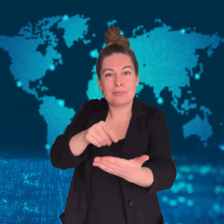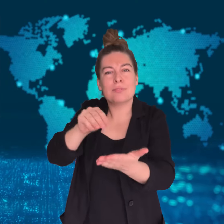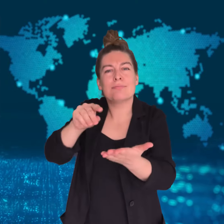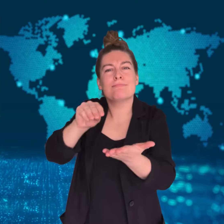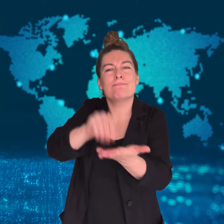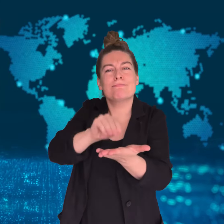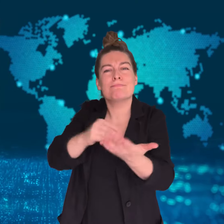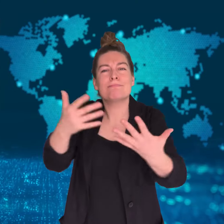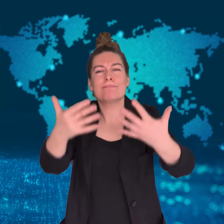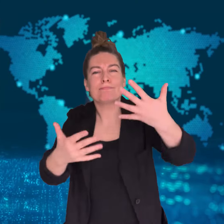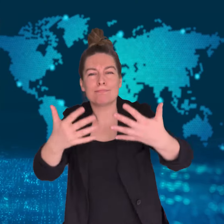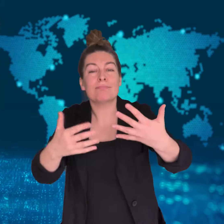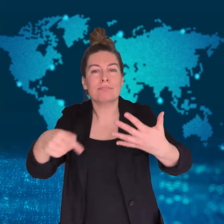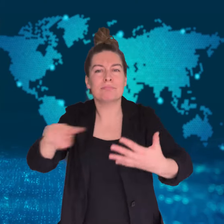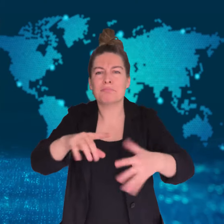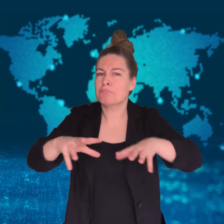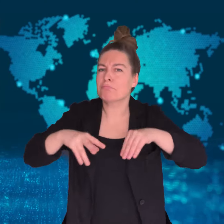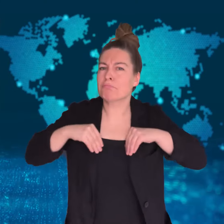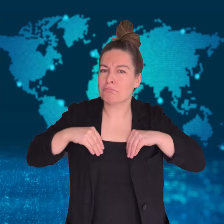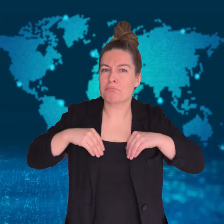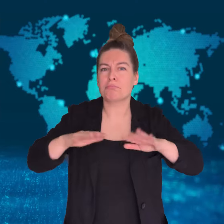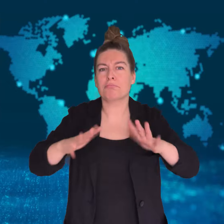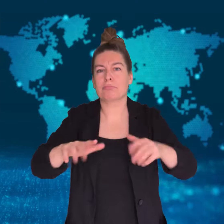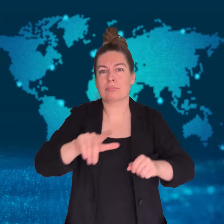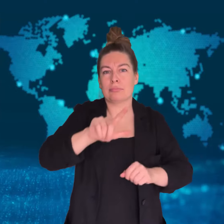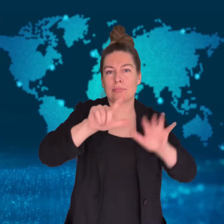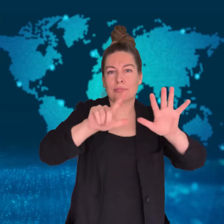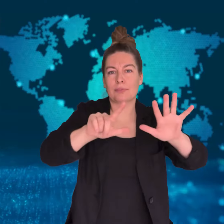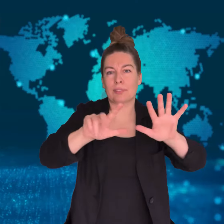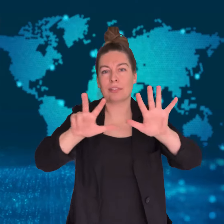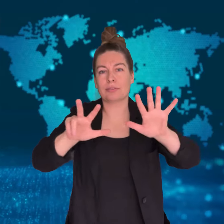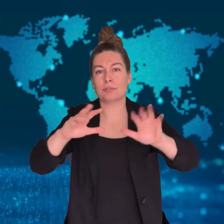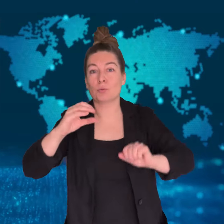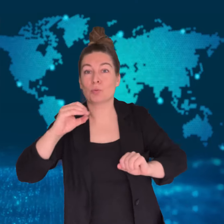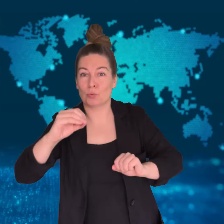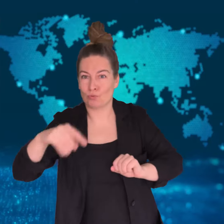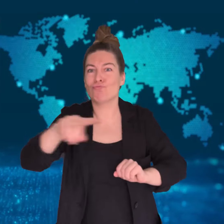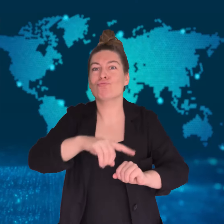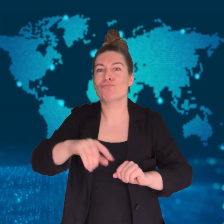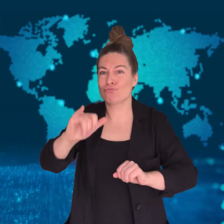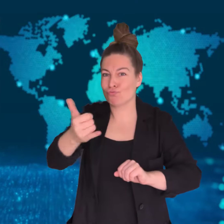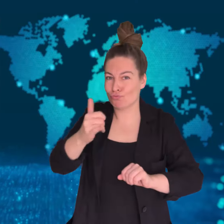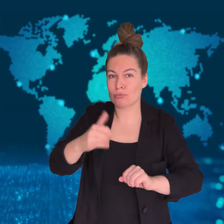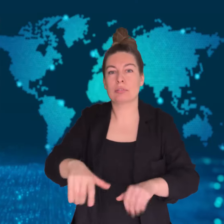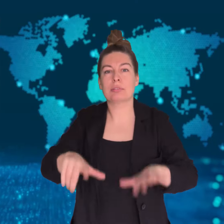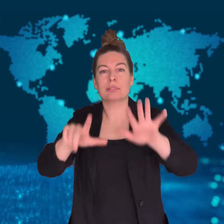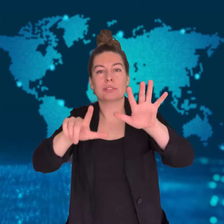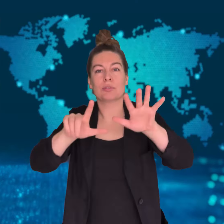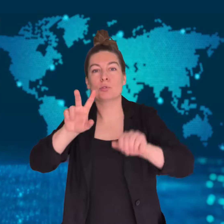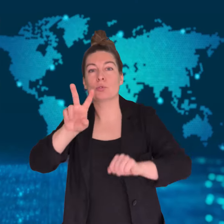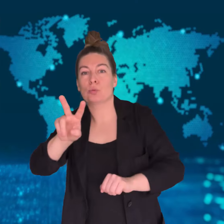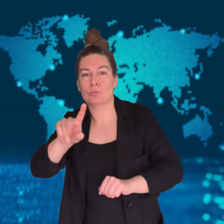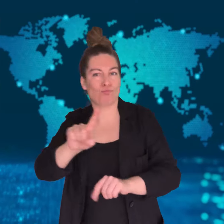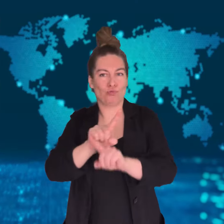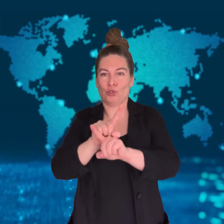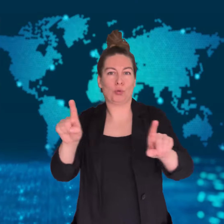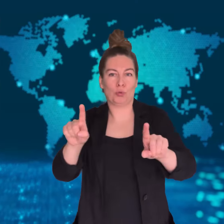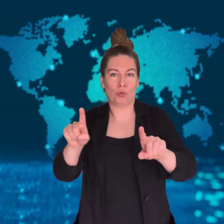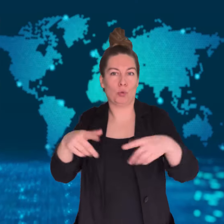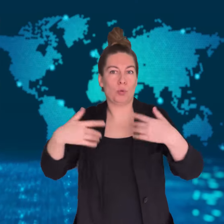When the senate voted, the bill received 780 yes votes and 72 nos.